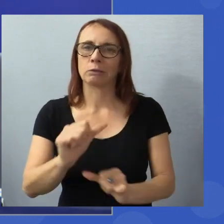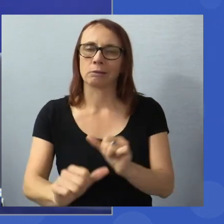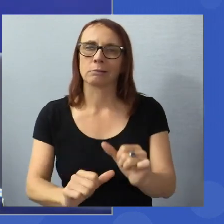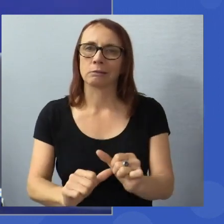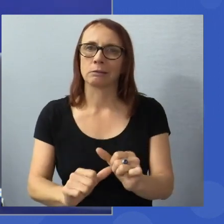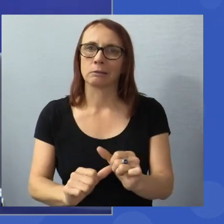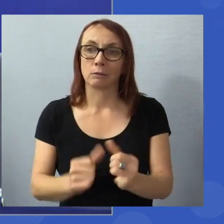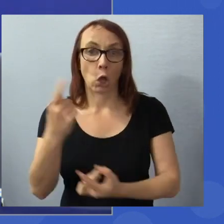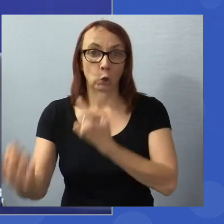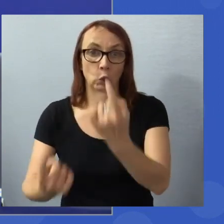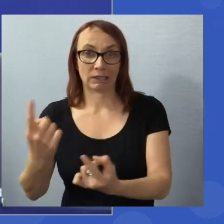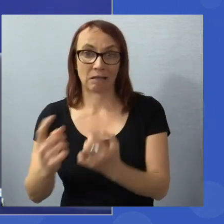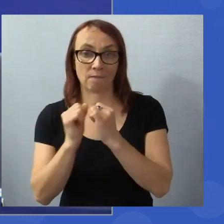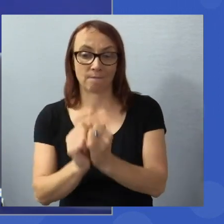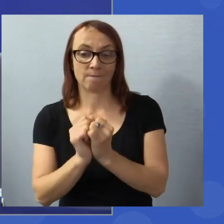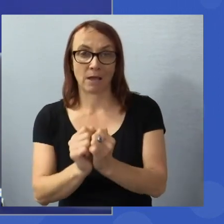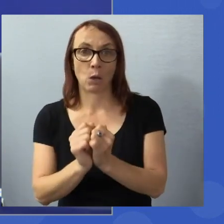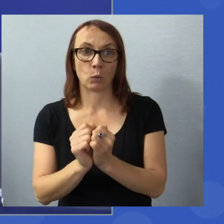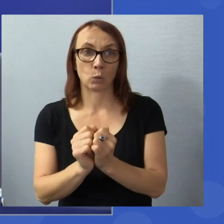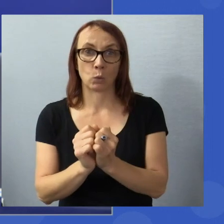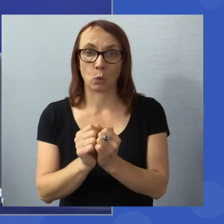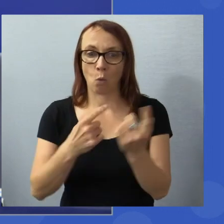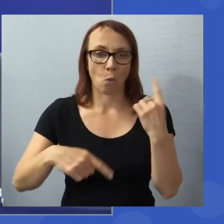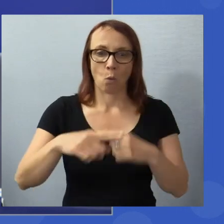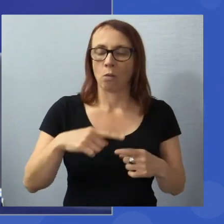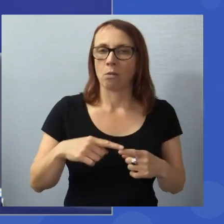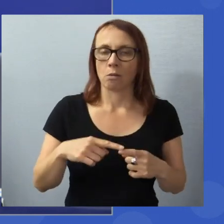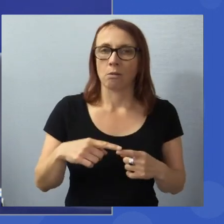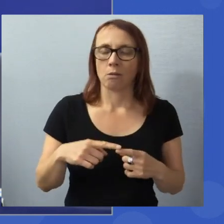you as individuals from everybody involved in the room from our guest